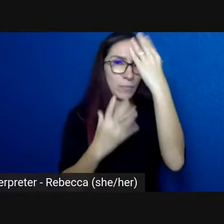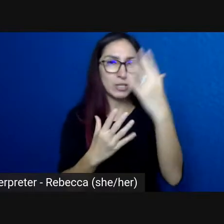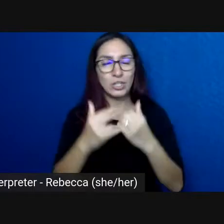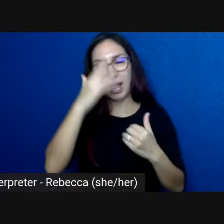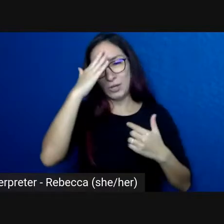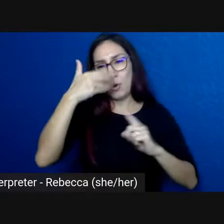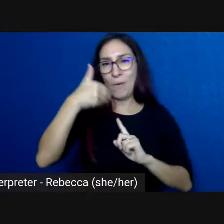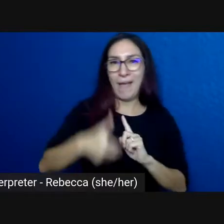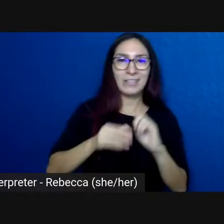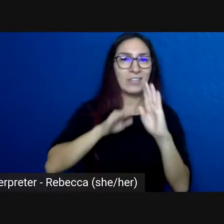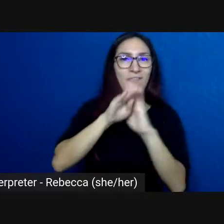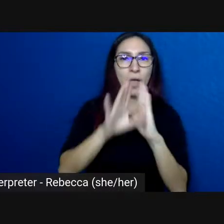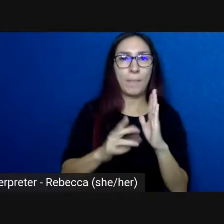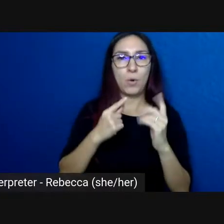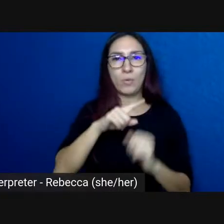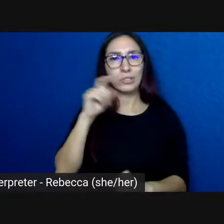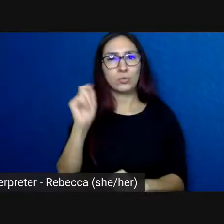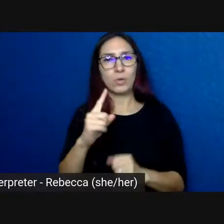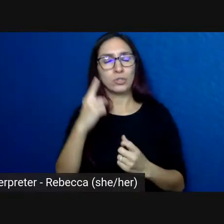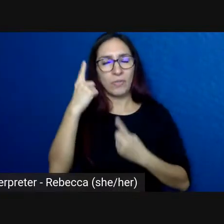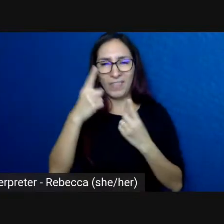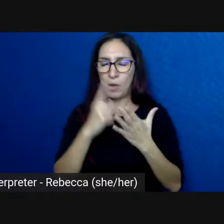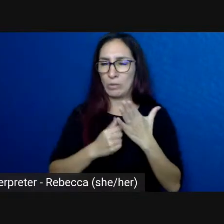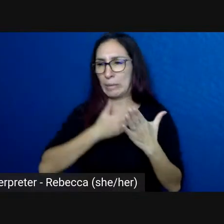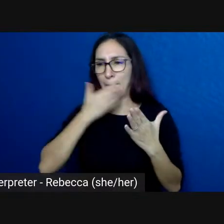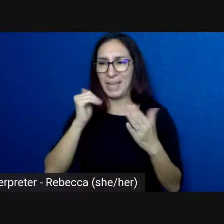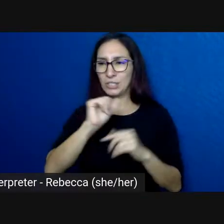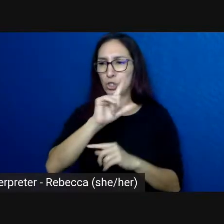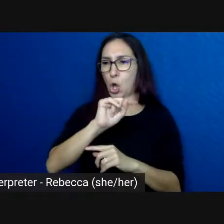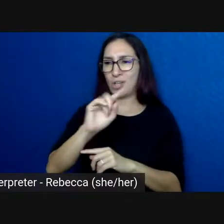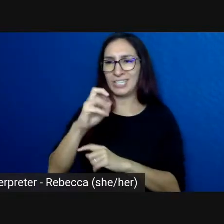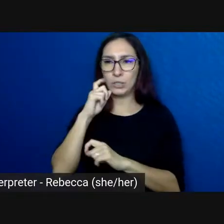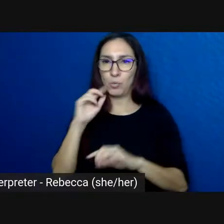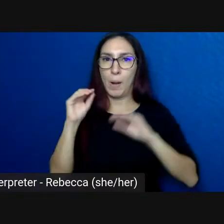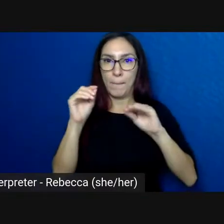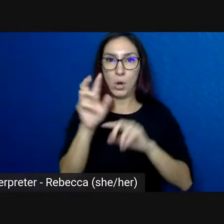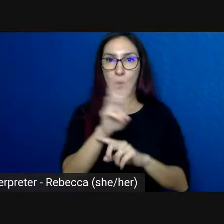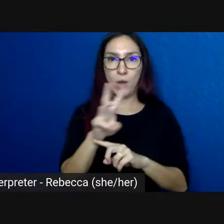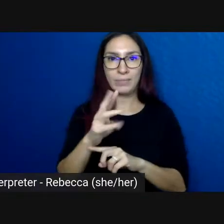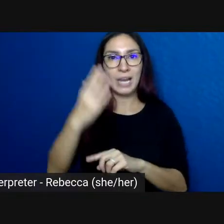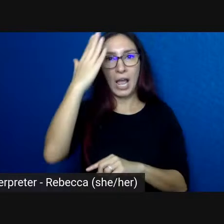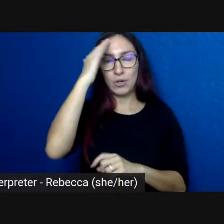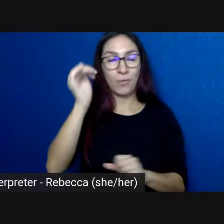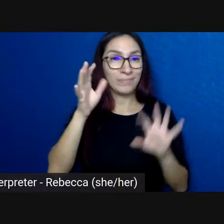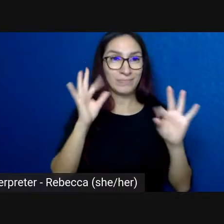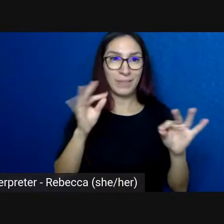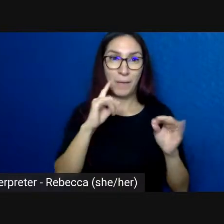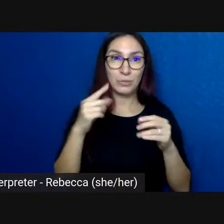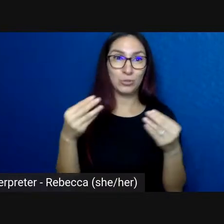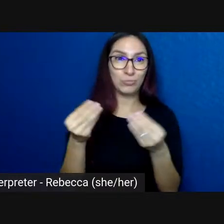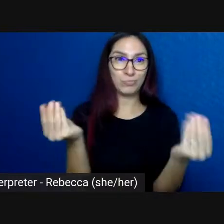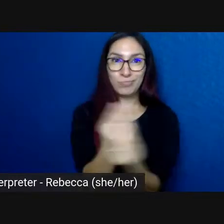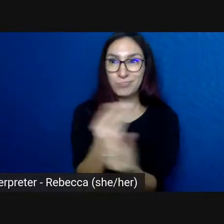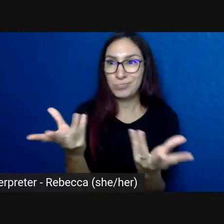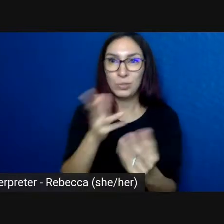≫: Alright and thank you very much for giving us valuable information Empish Thomas. As a developer, it is ways a